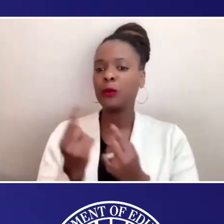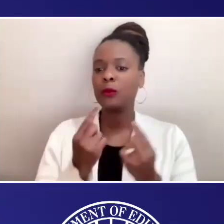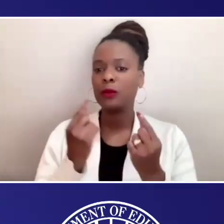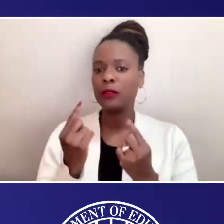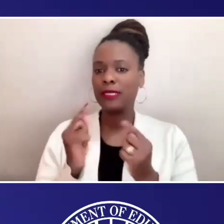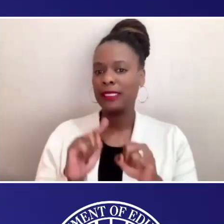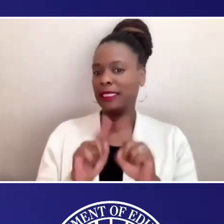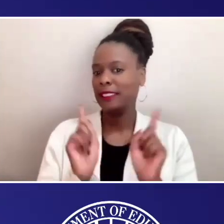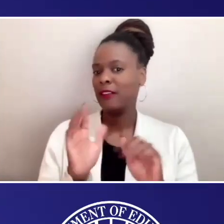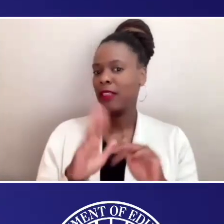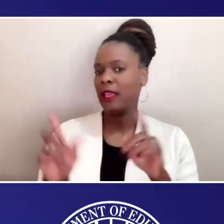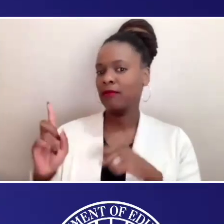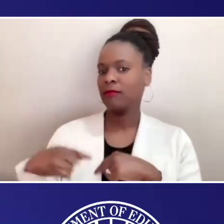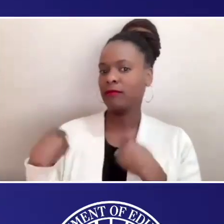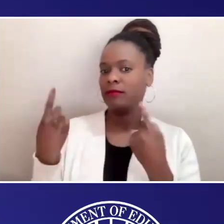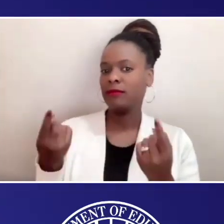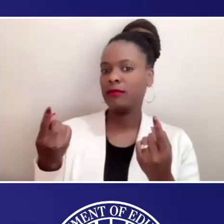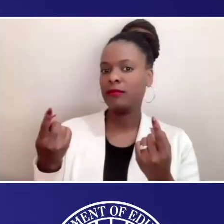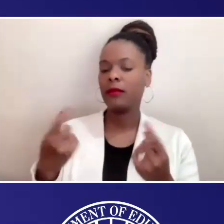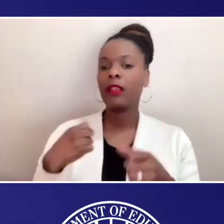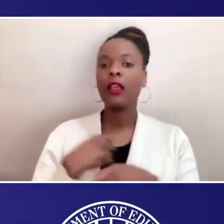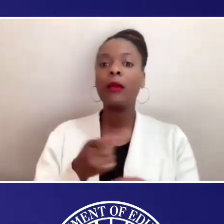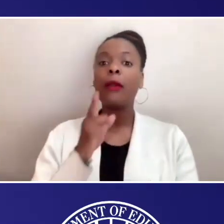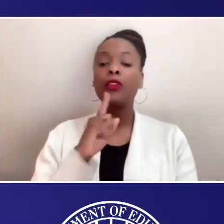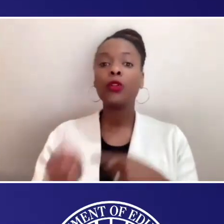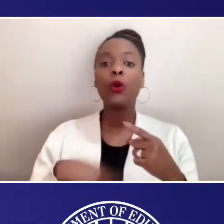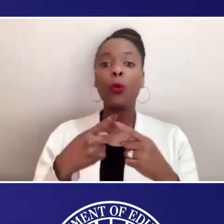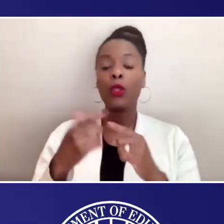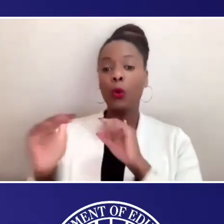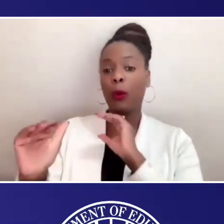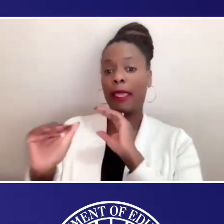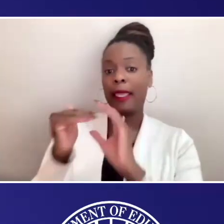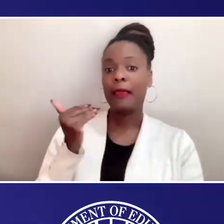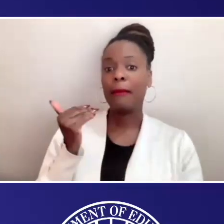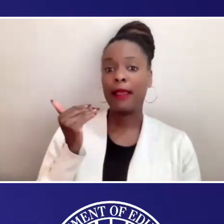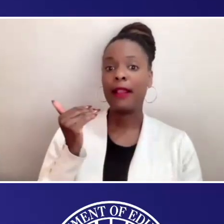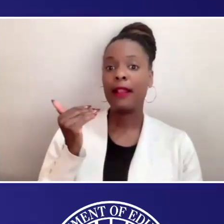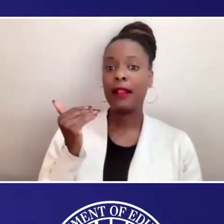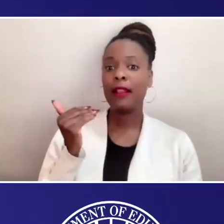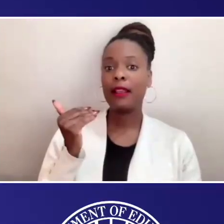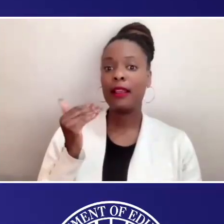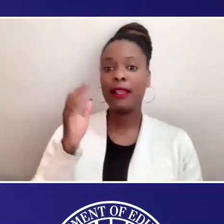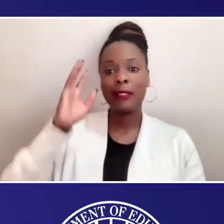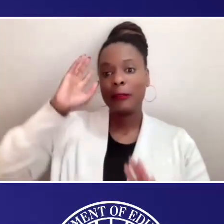than you have been doing is to make sure when you email us hypothetical situations,